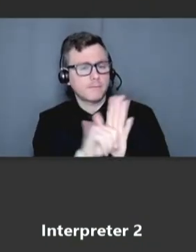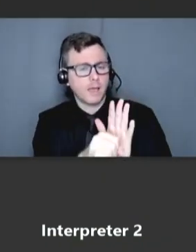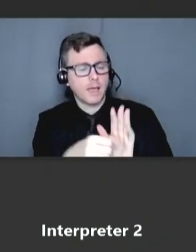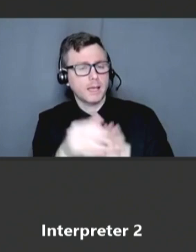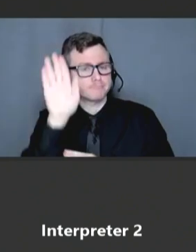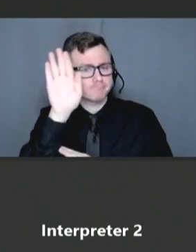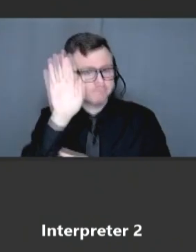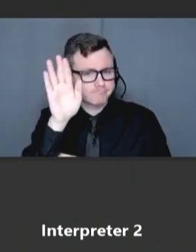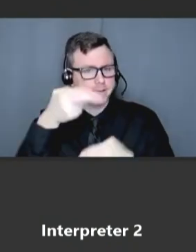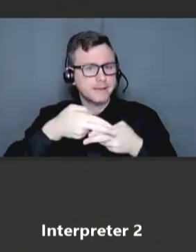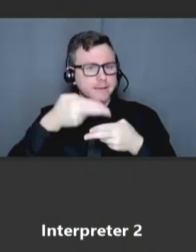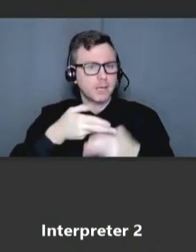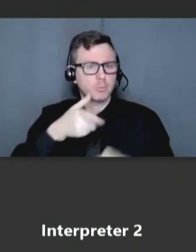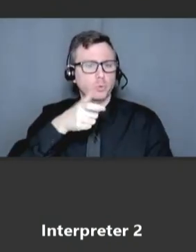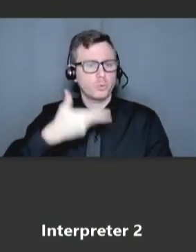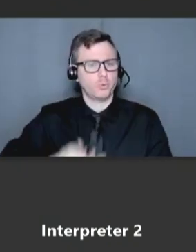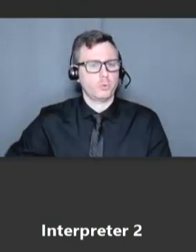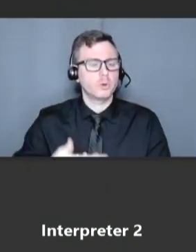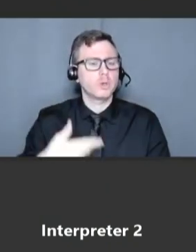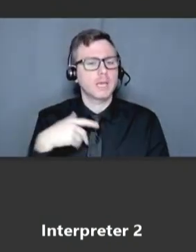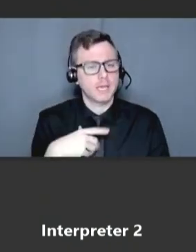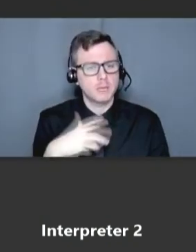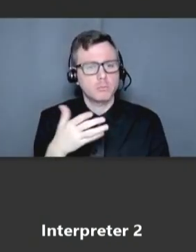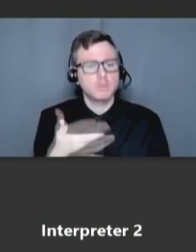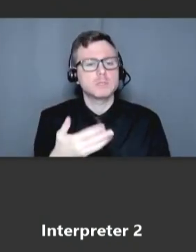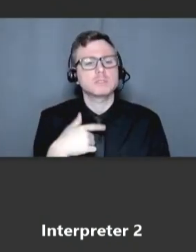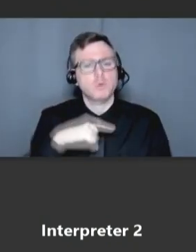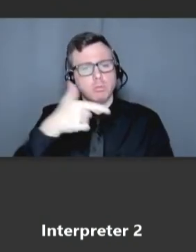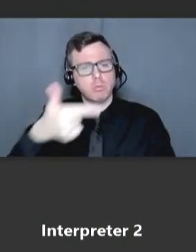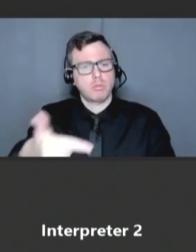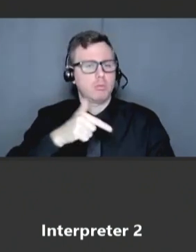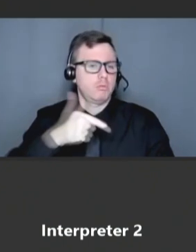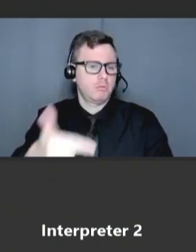by name in giving you the floor. This helps the note taker and others to follow along.